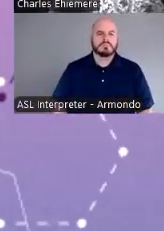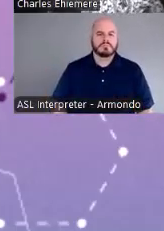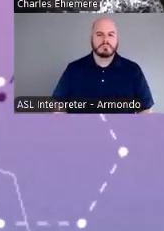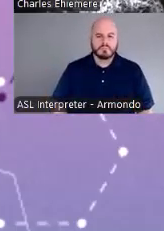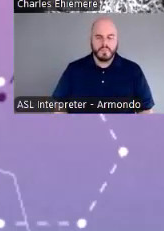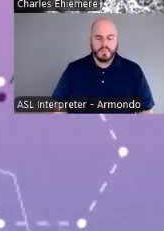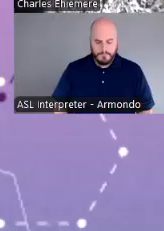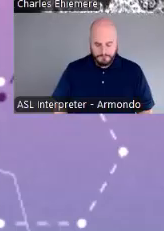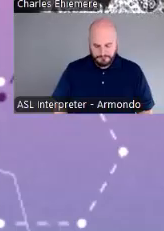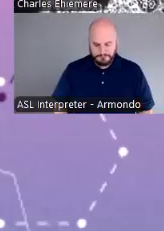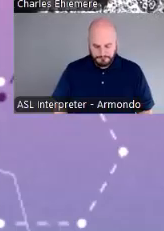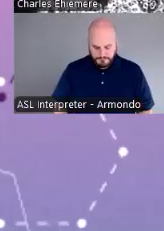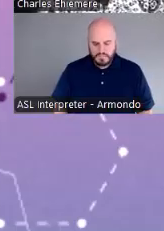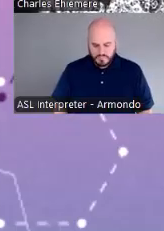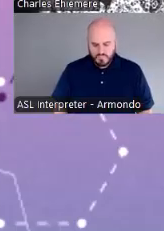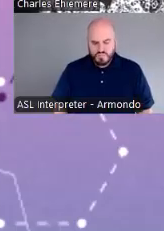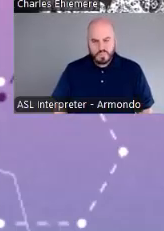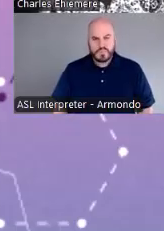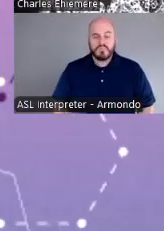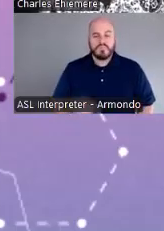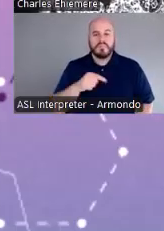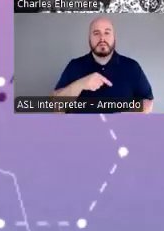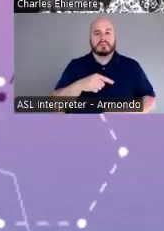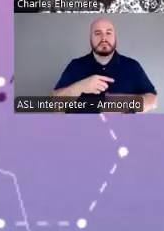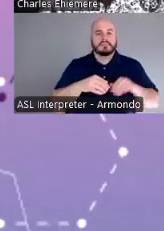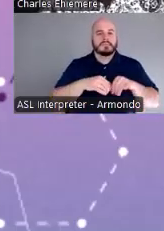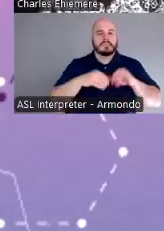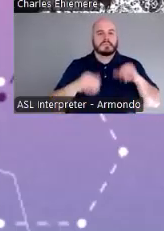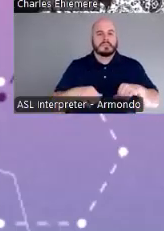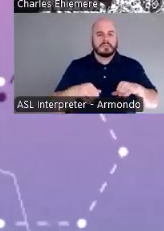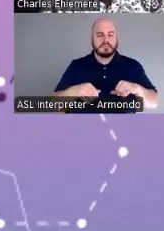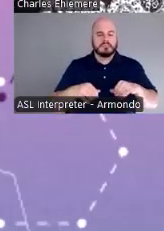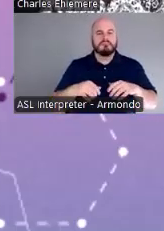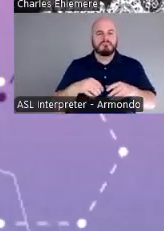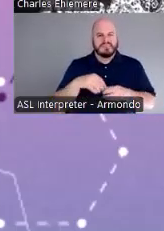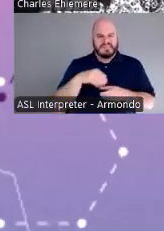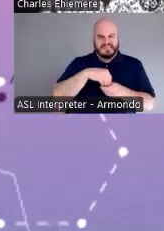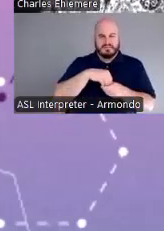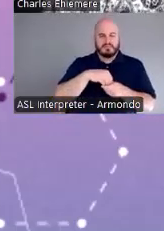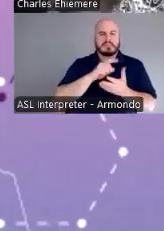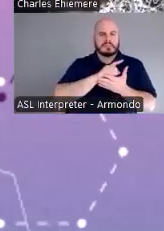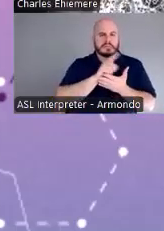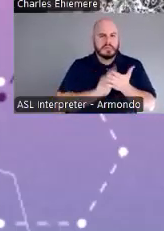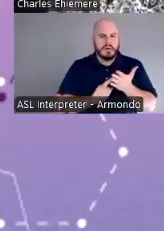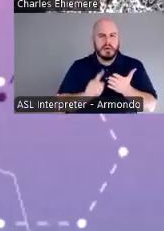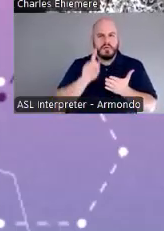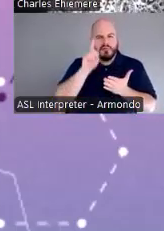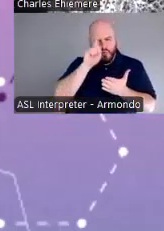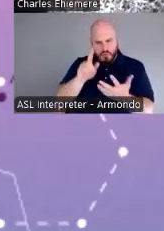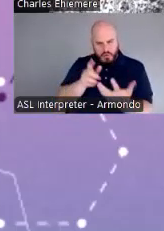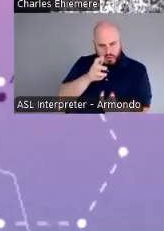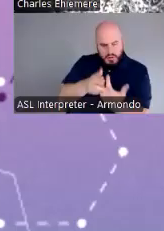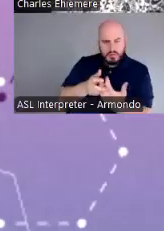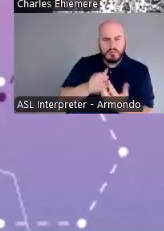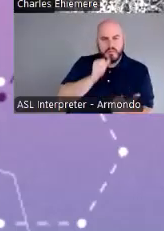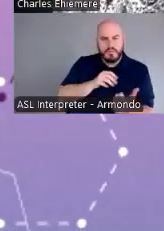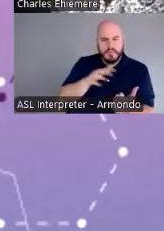And the system was codesigned with the women. So I went to the communities, asked